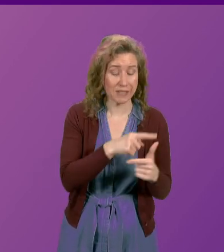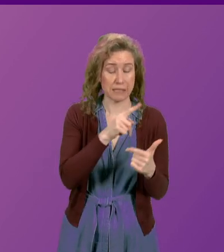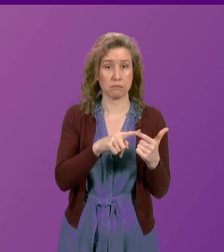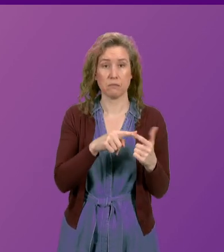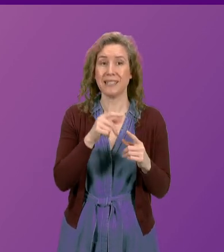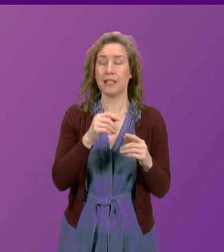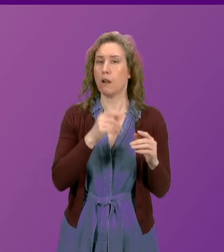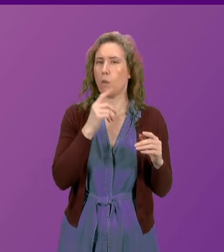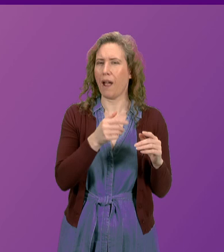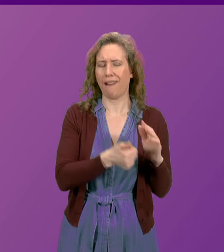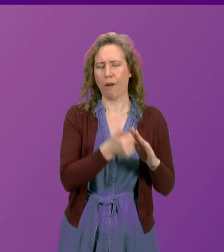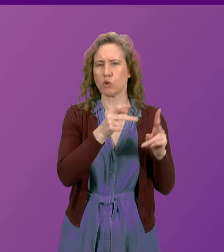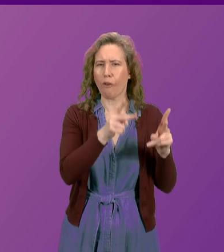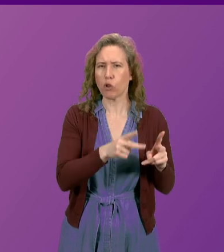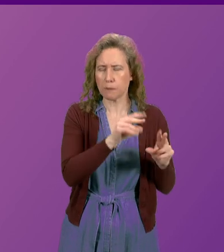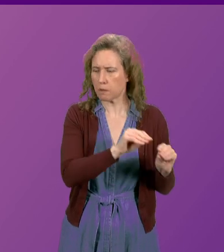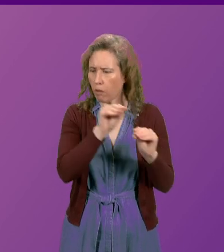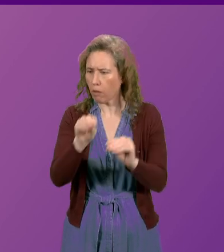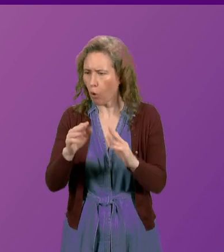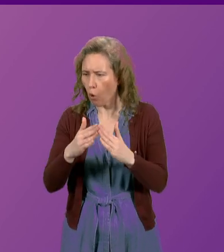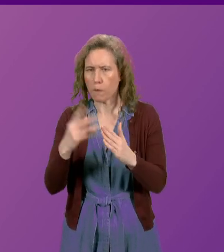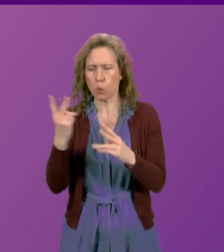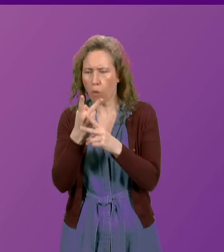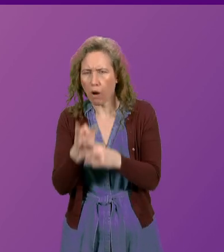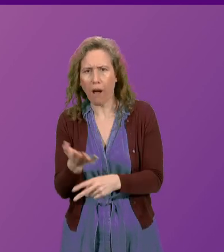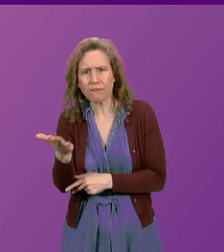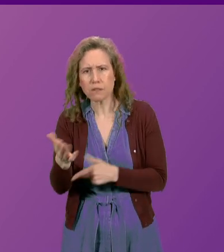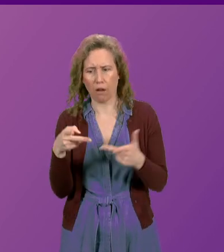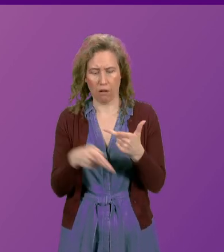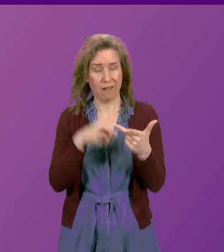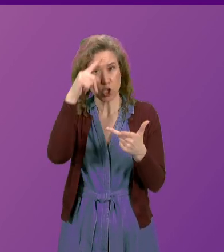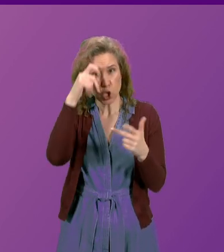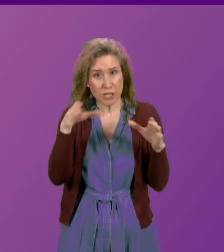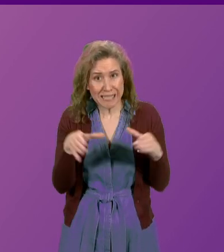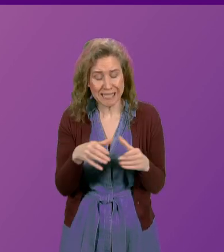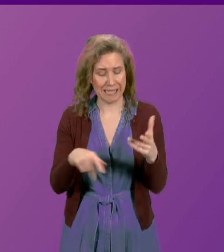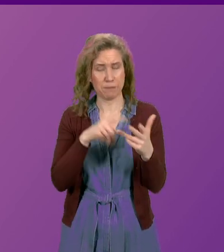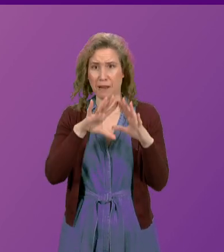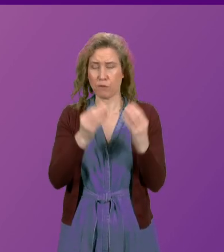discharge and resettlement teams, cuts to care home nursing teams and the loss of 72 staff,